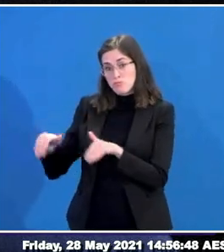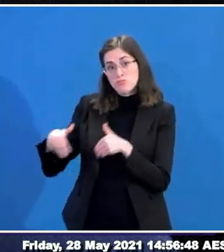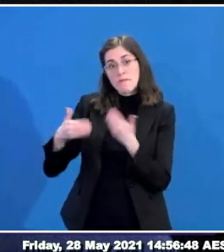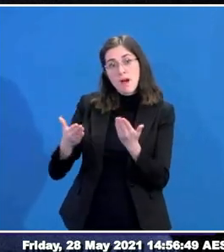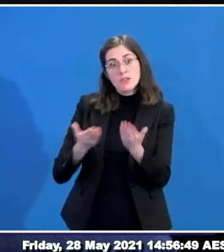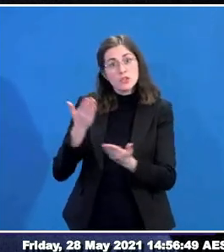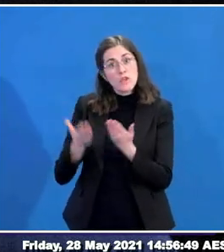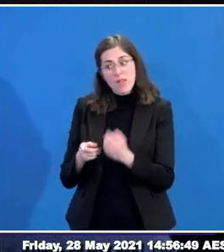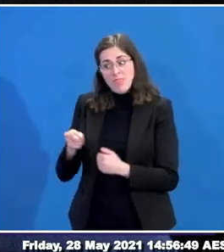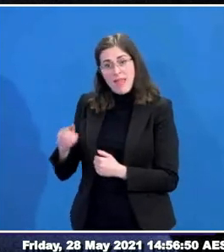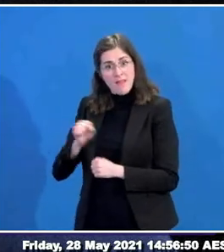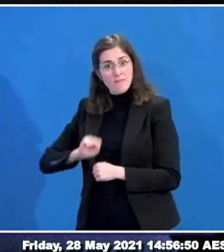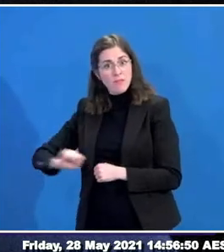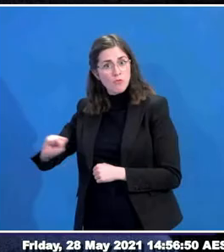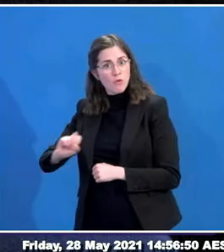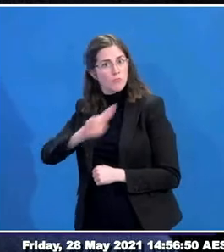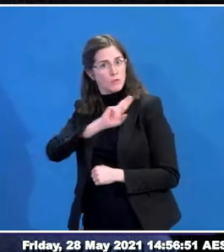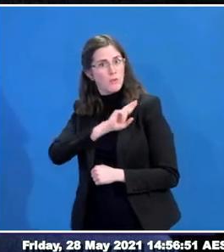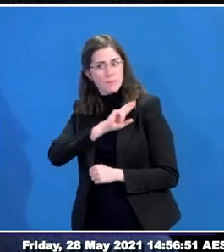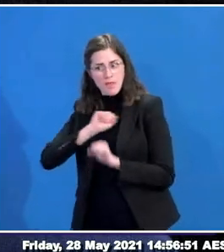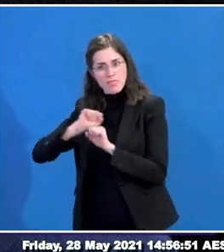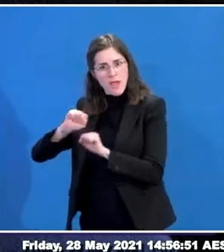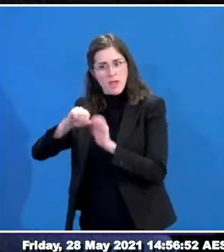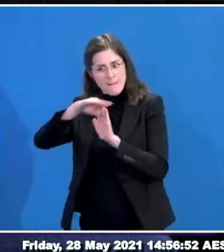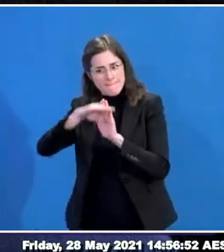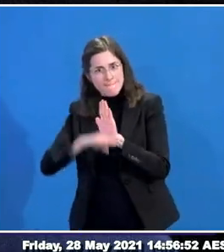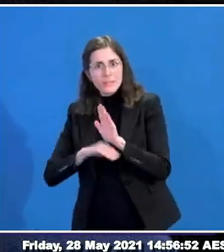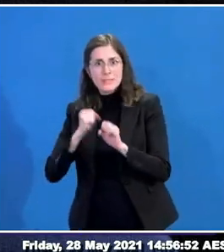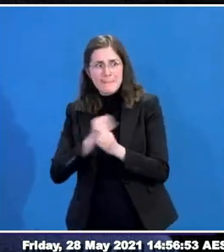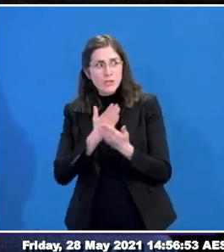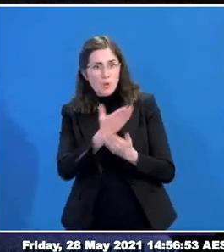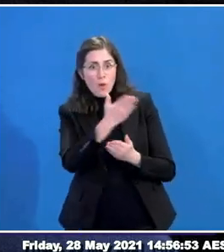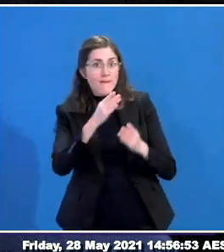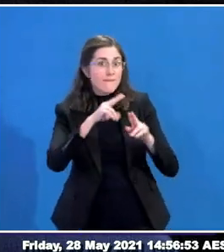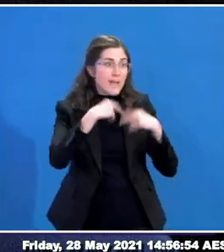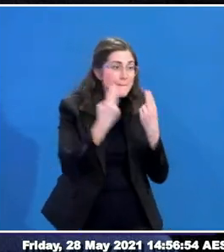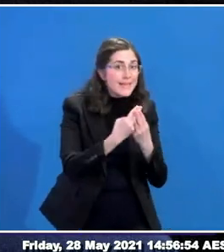systems around keeping participants and loved ones of participants informed,